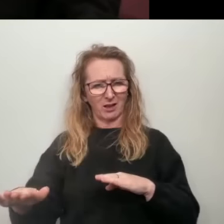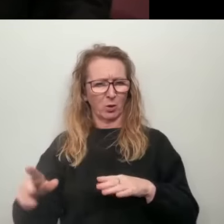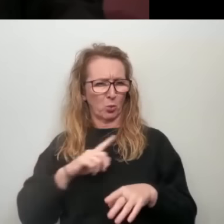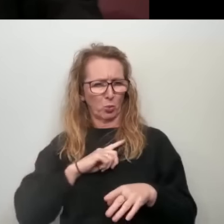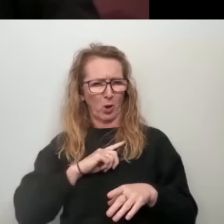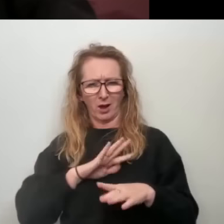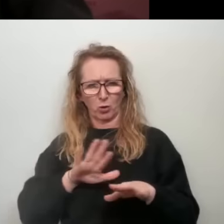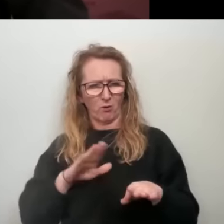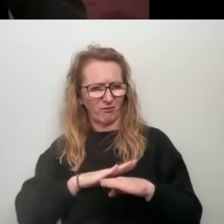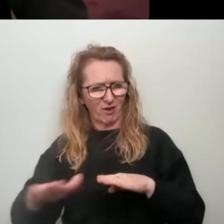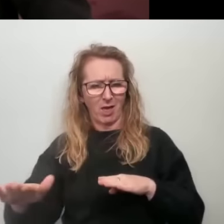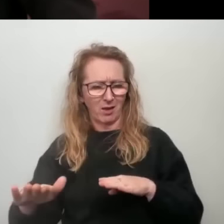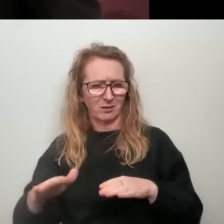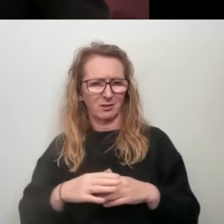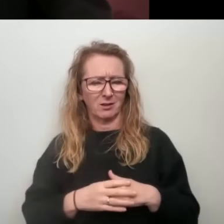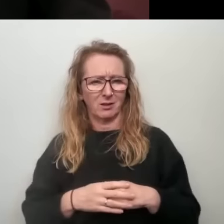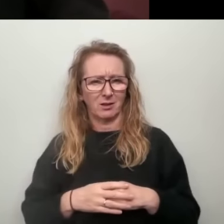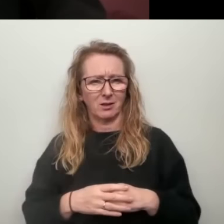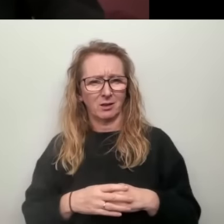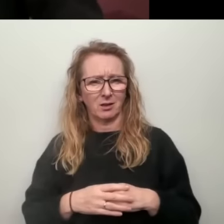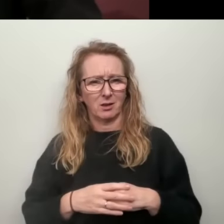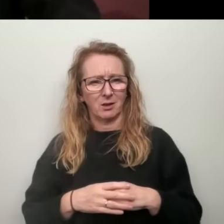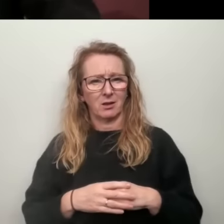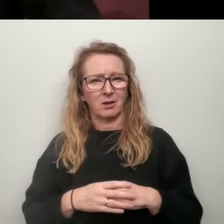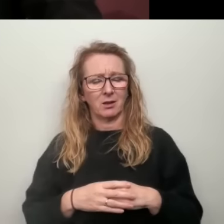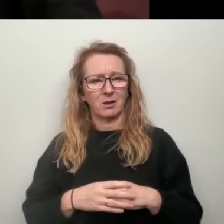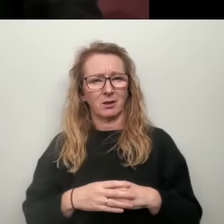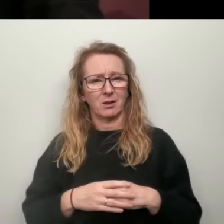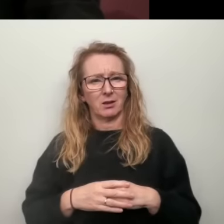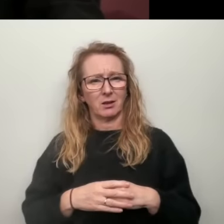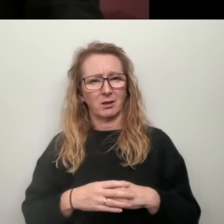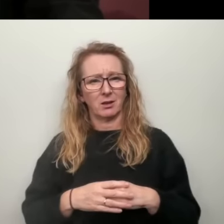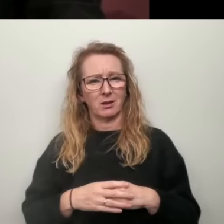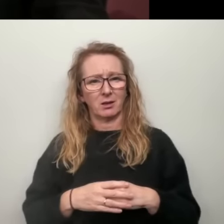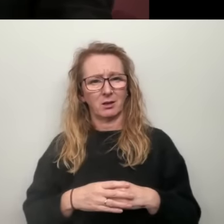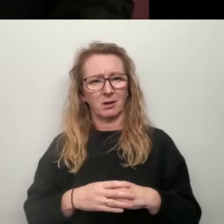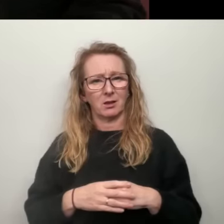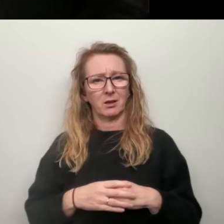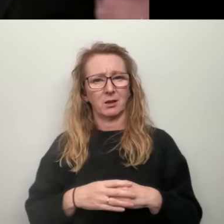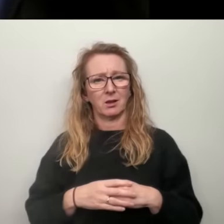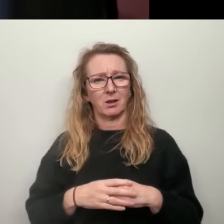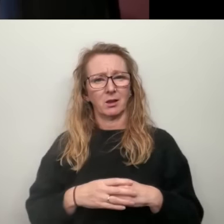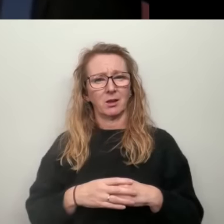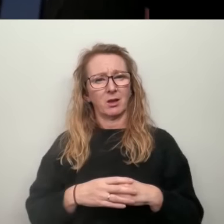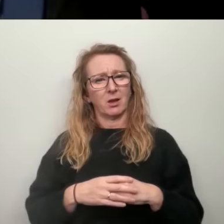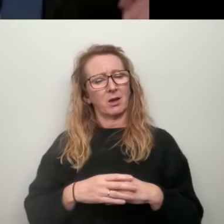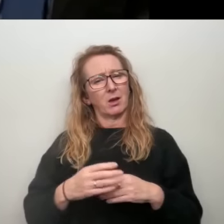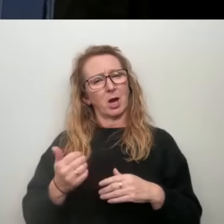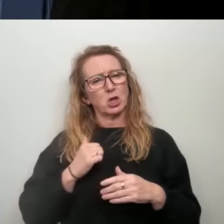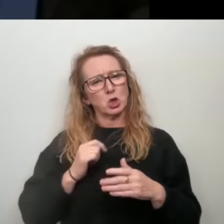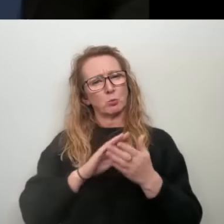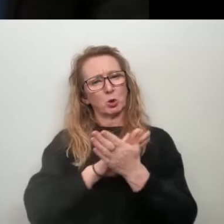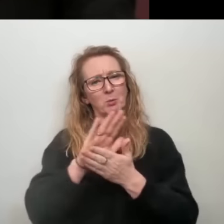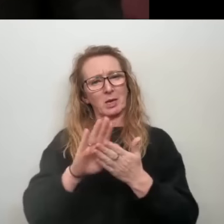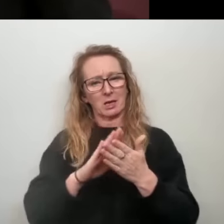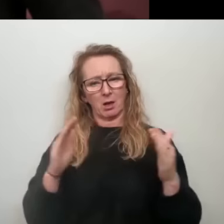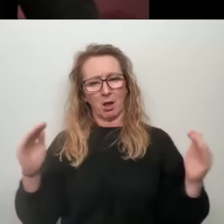Excuse me, I assume what we're looking at here is the sort of the angle that we have that plane there.